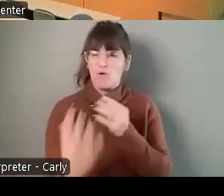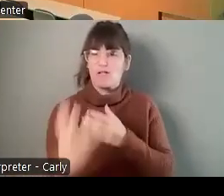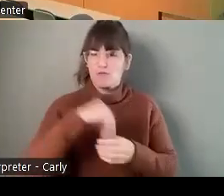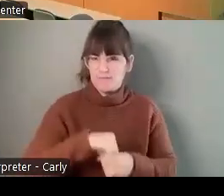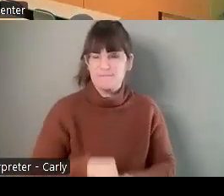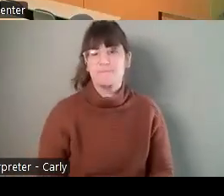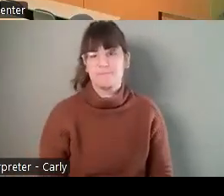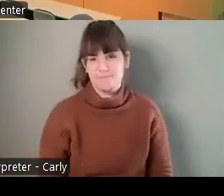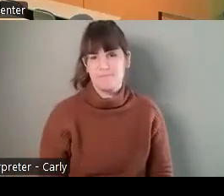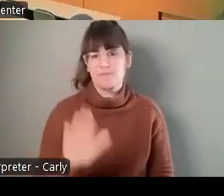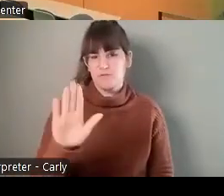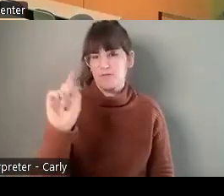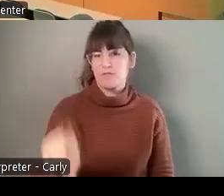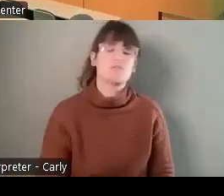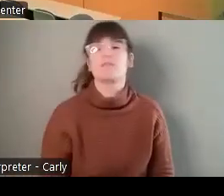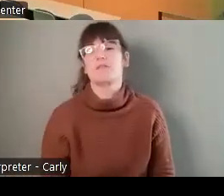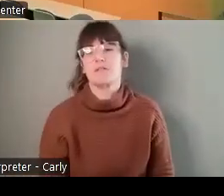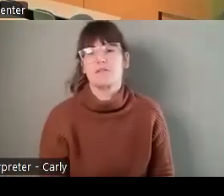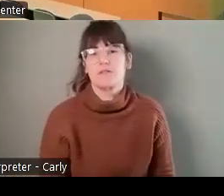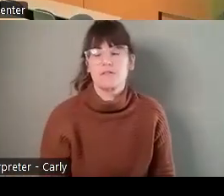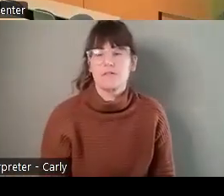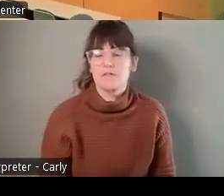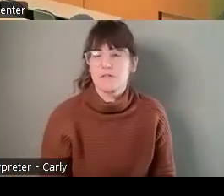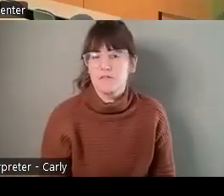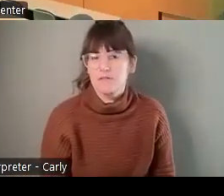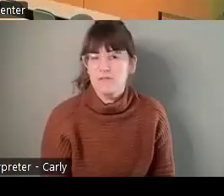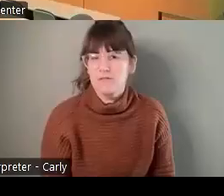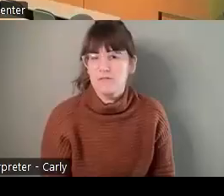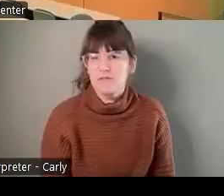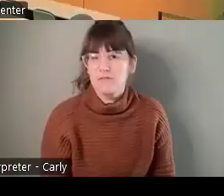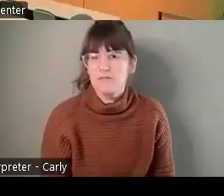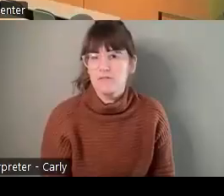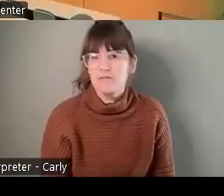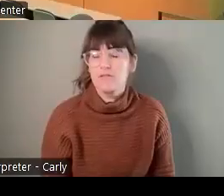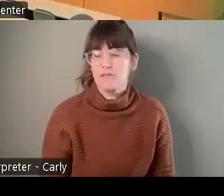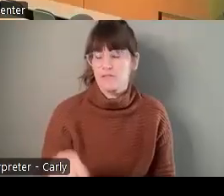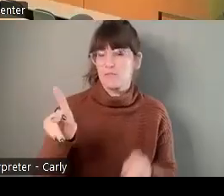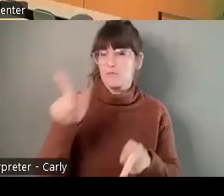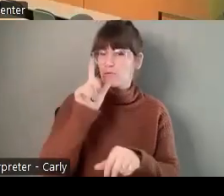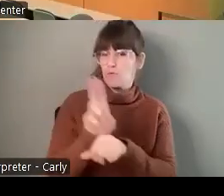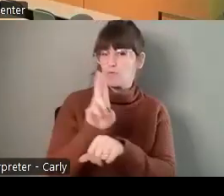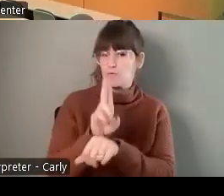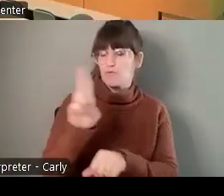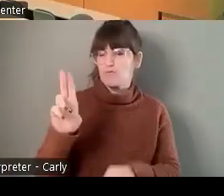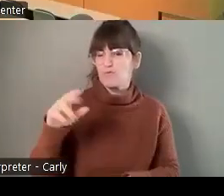great question. the trends map on to the who utilizes pediatric acute services. Um,